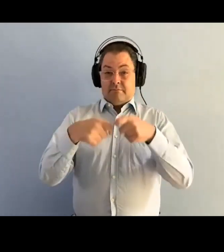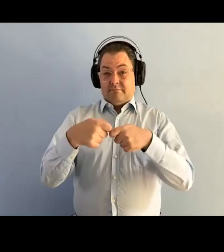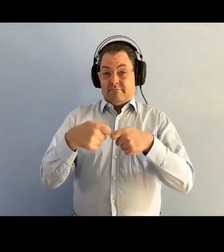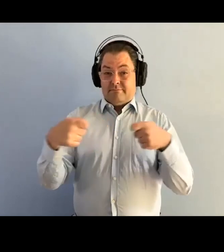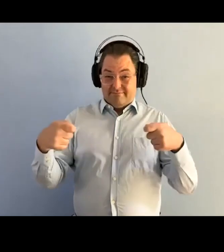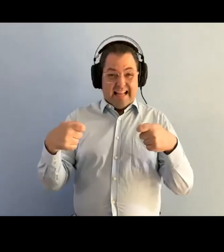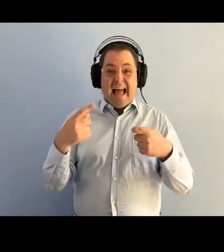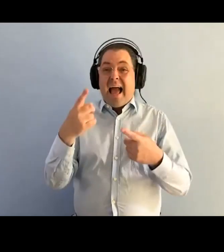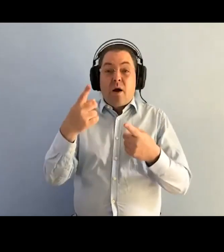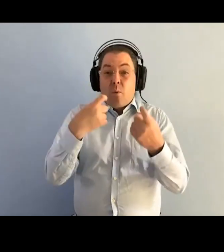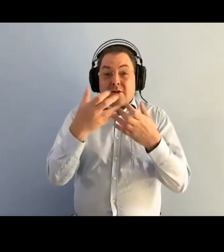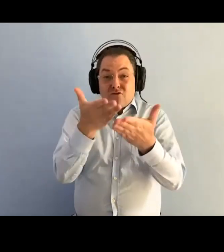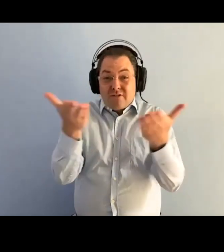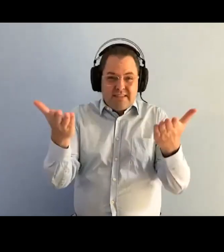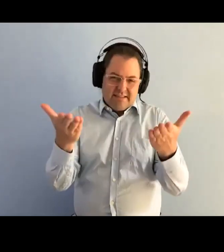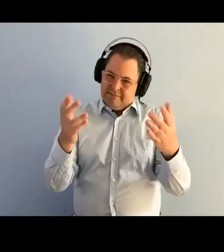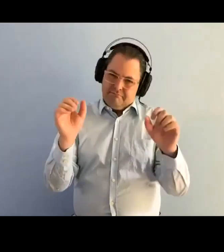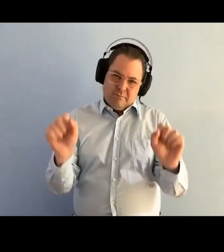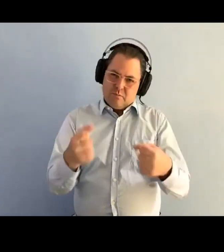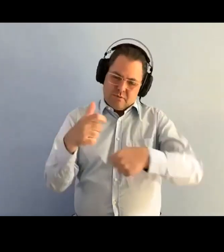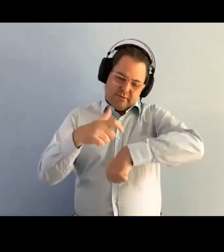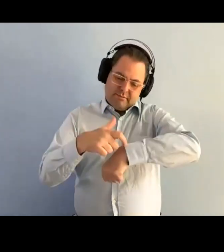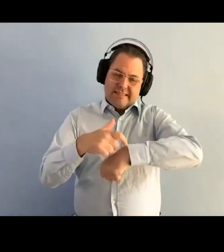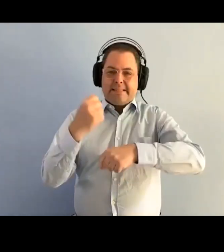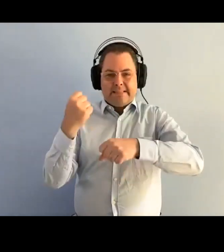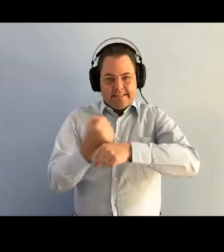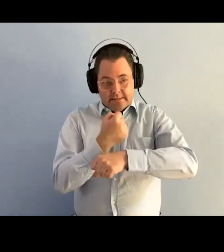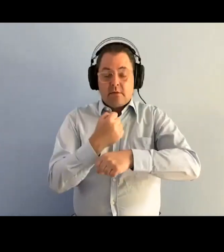. So we are just on time.